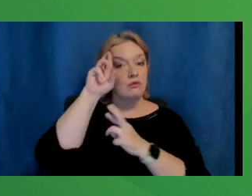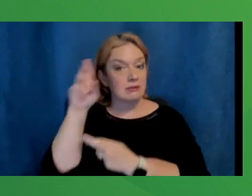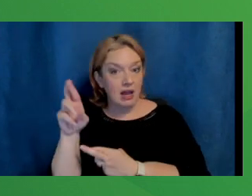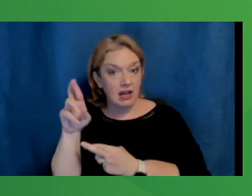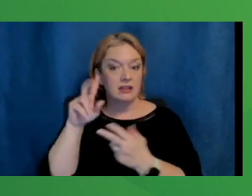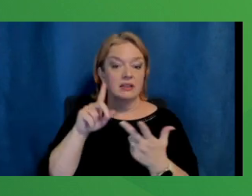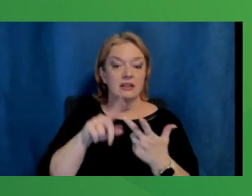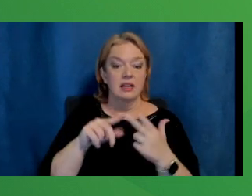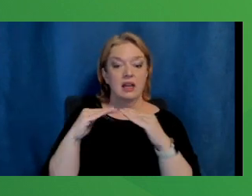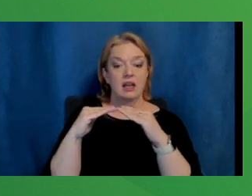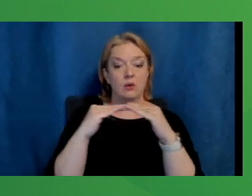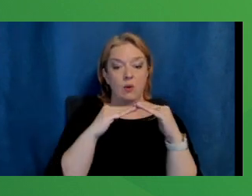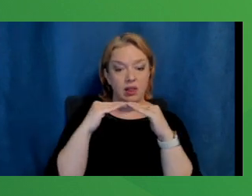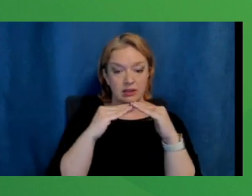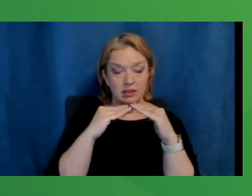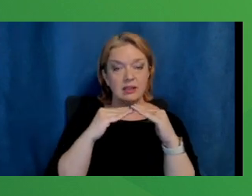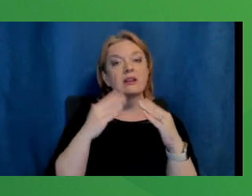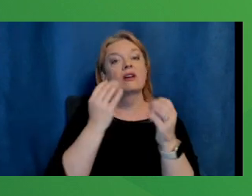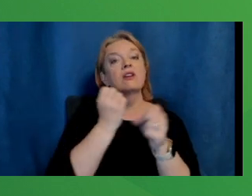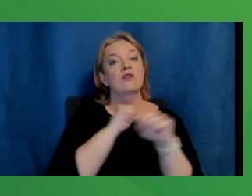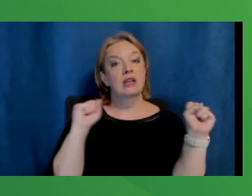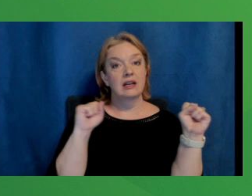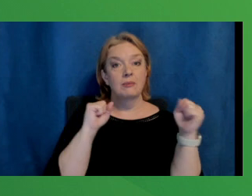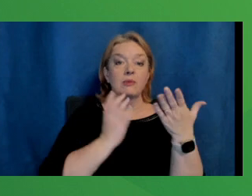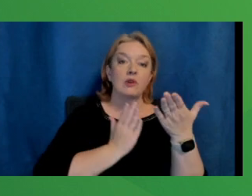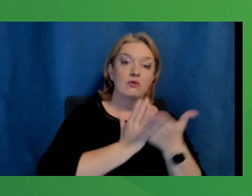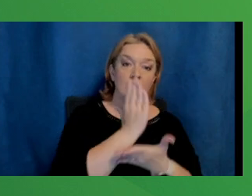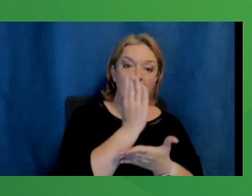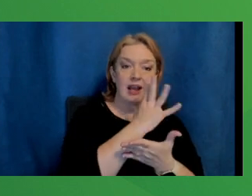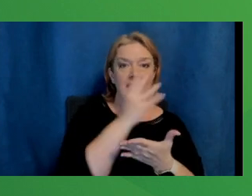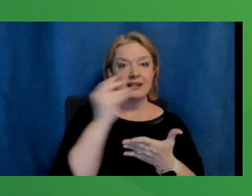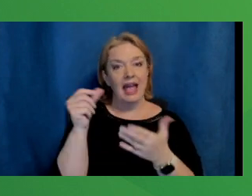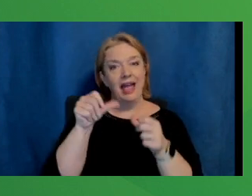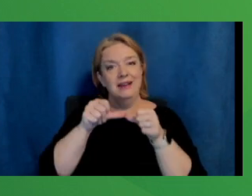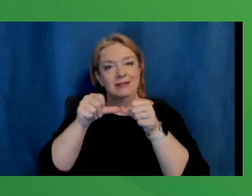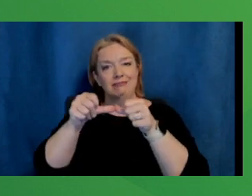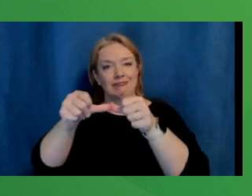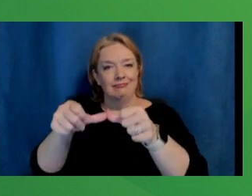and perseverance. After they figured out what words they wanted to stem off of justice, they